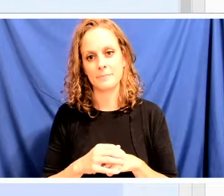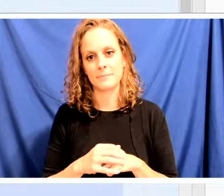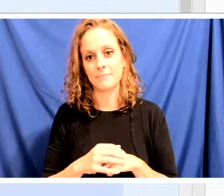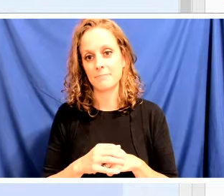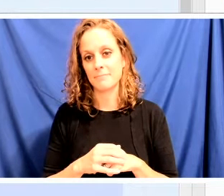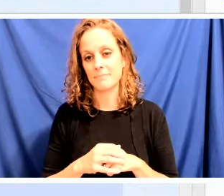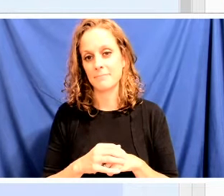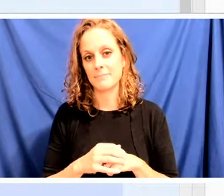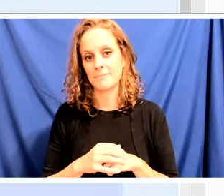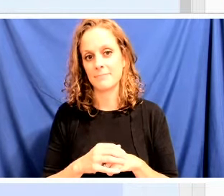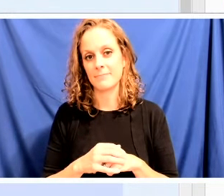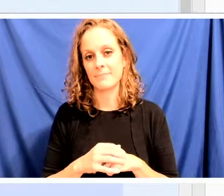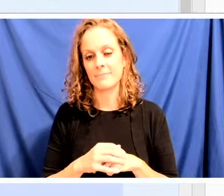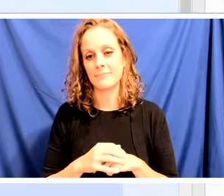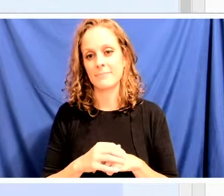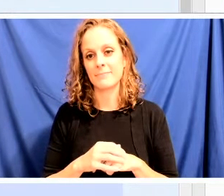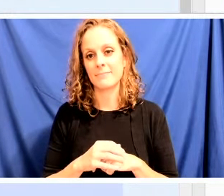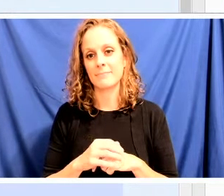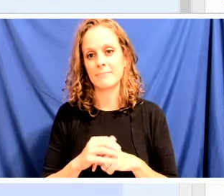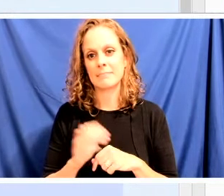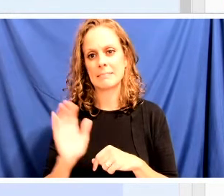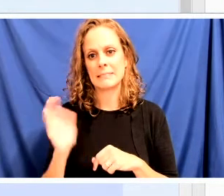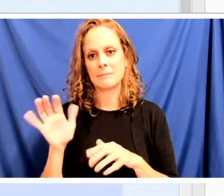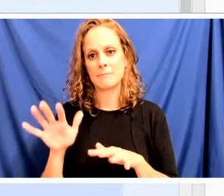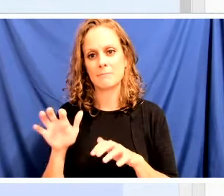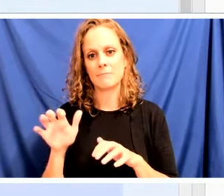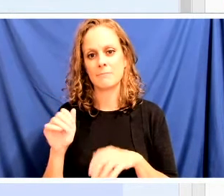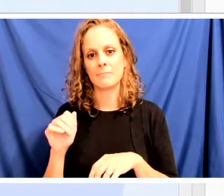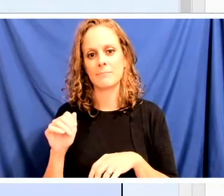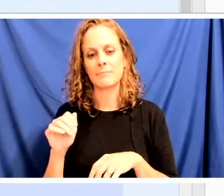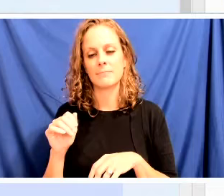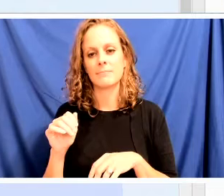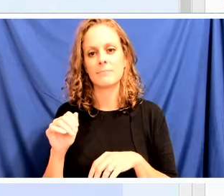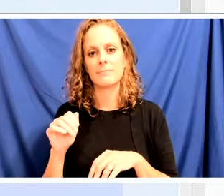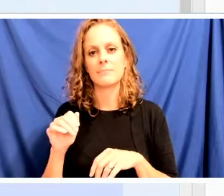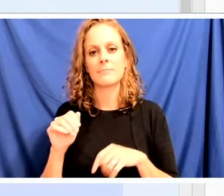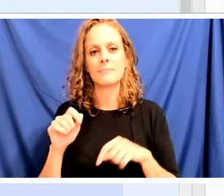This form is syllable as well, and the first box says i'd like to keep my Community together.